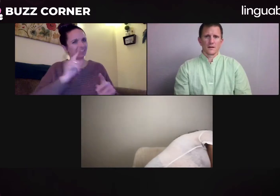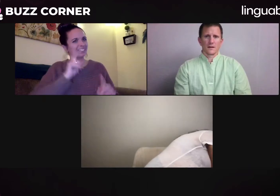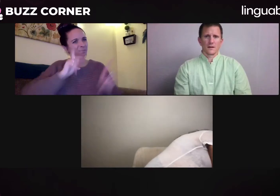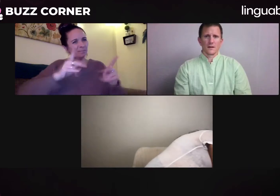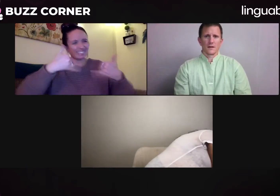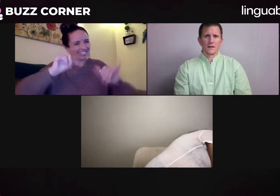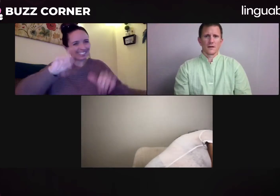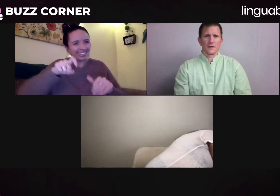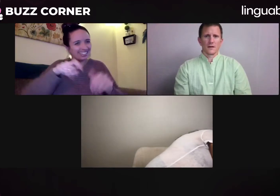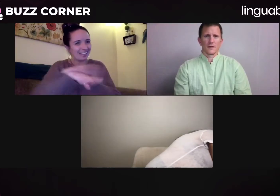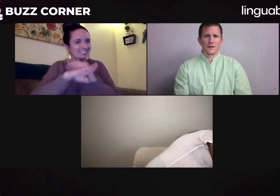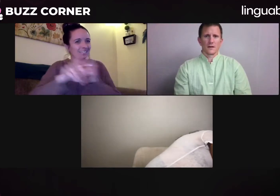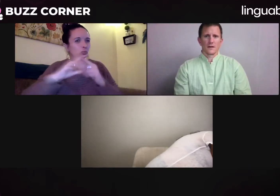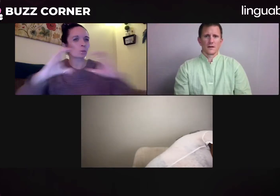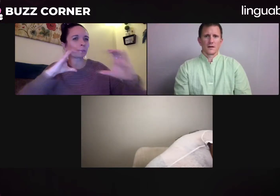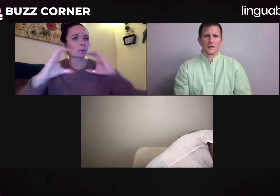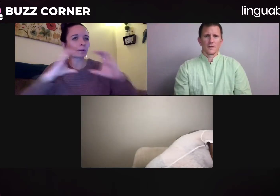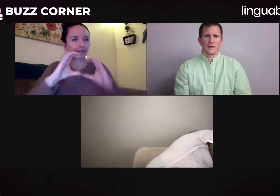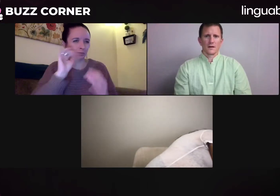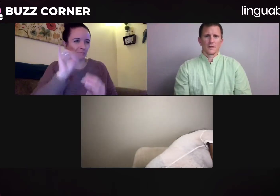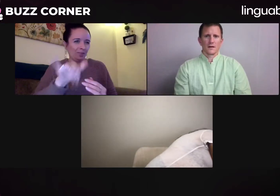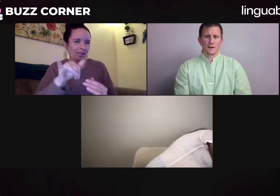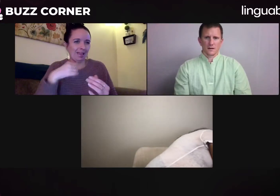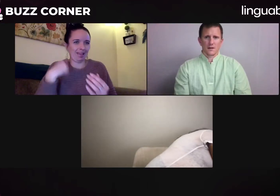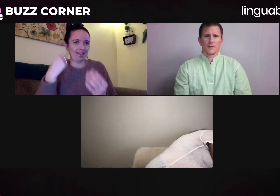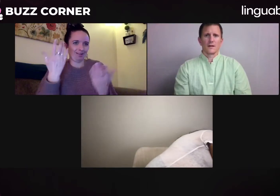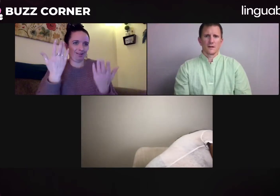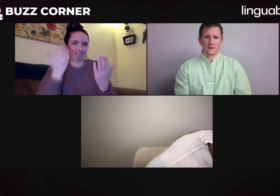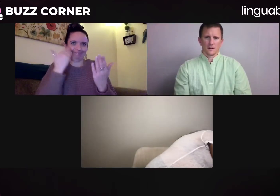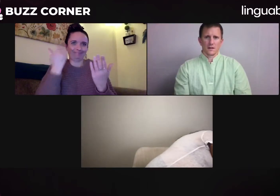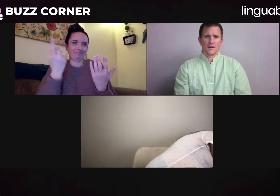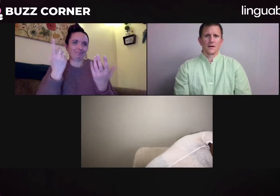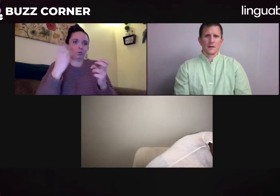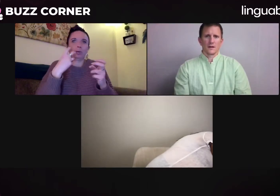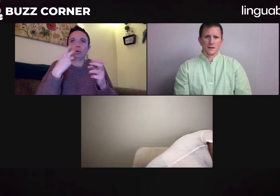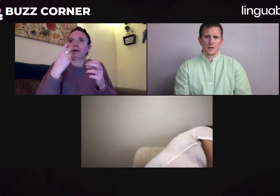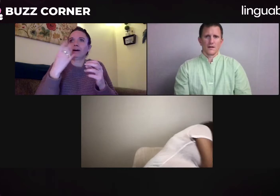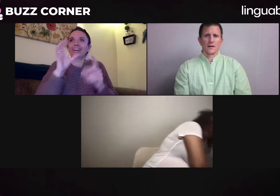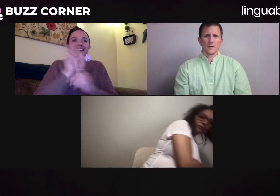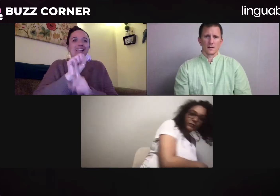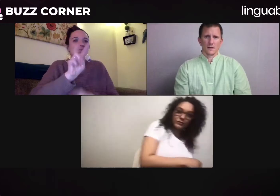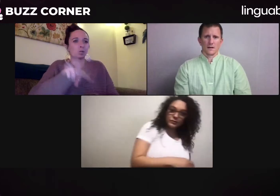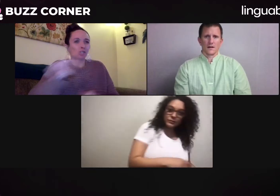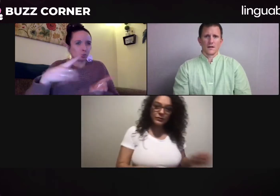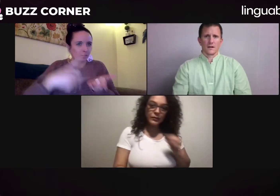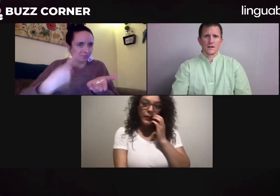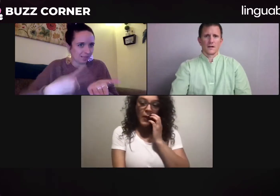and whether or not it's for their own personal gain. Of course, Deaf folks are going to need access to communication regardless.